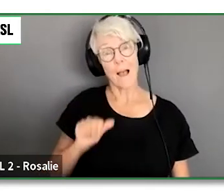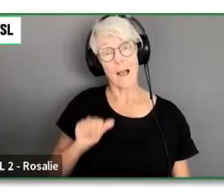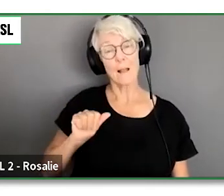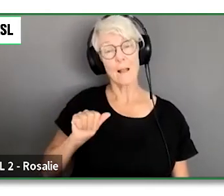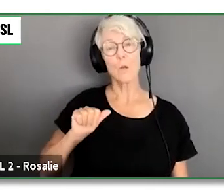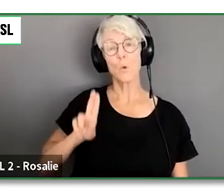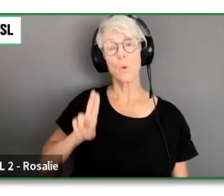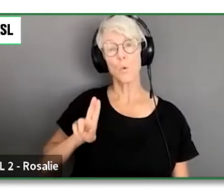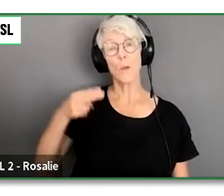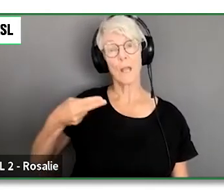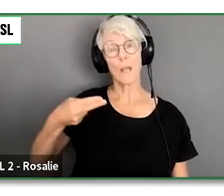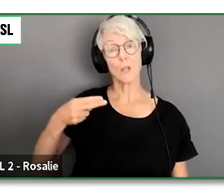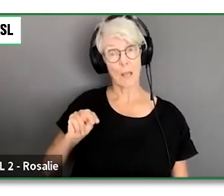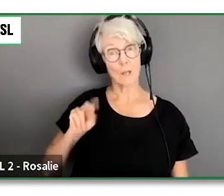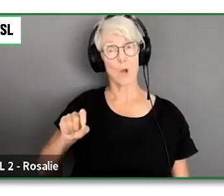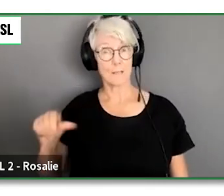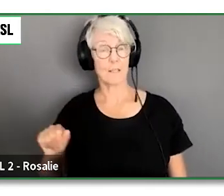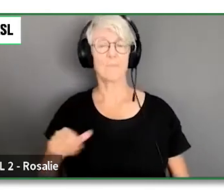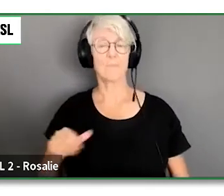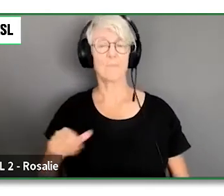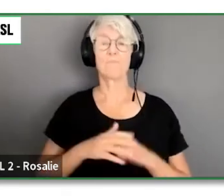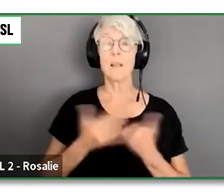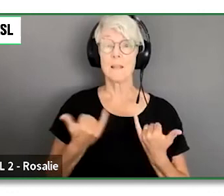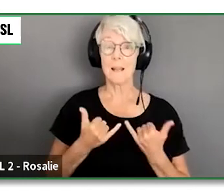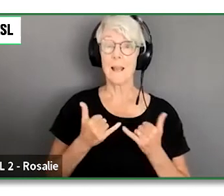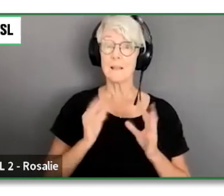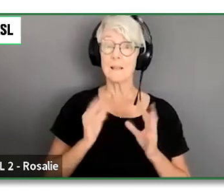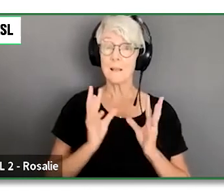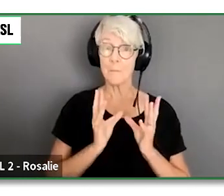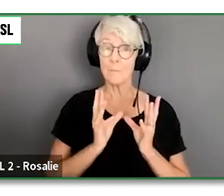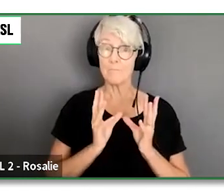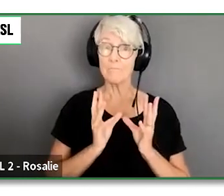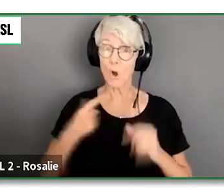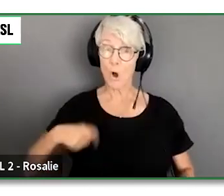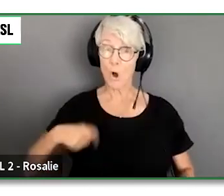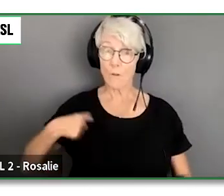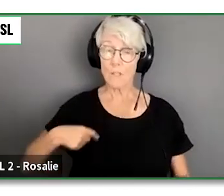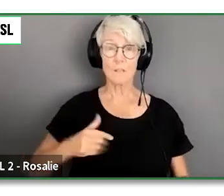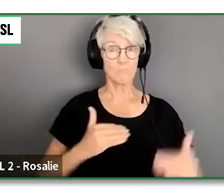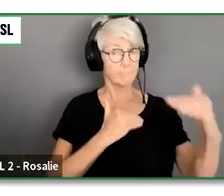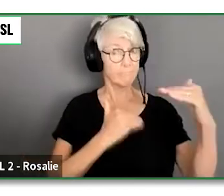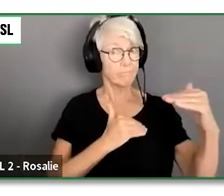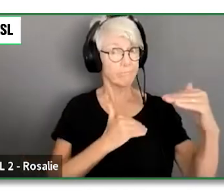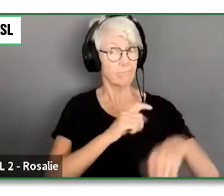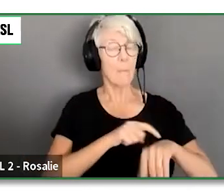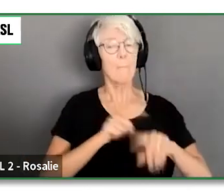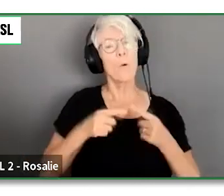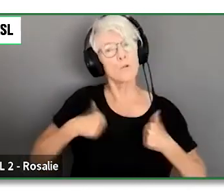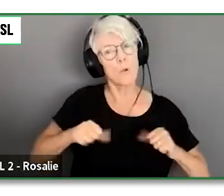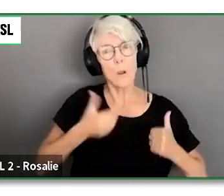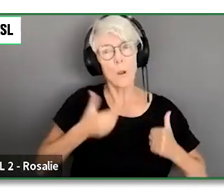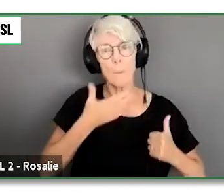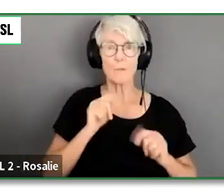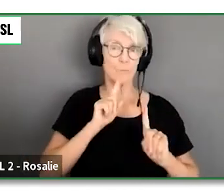We have a tight schedule to stick to but we'll try to answer all questions time permitting. If you require French captions those